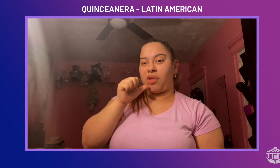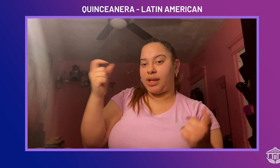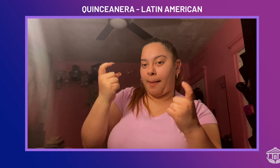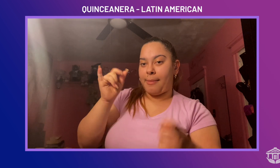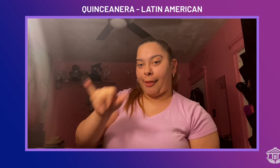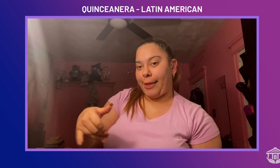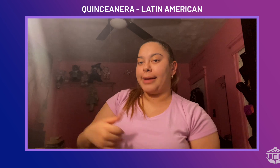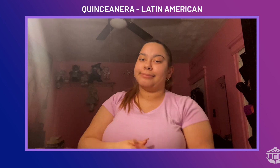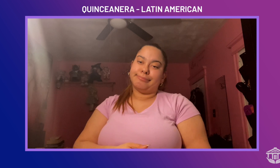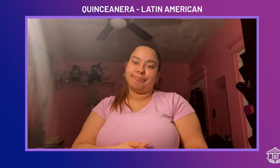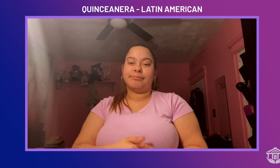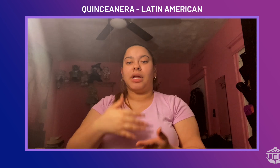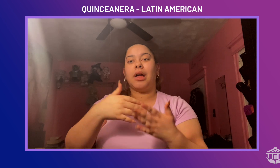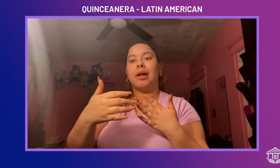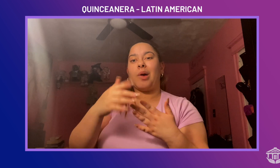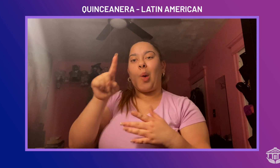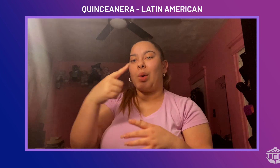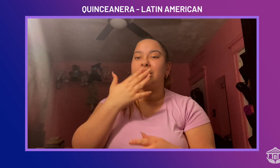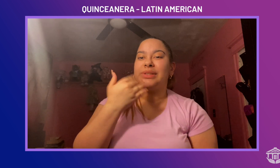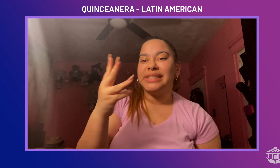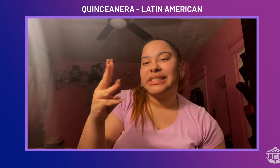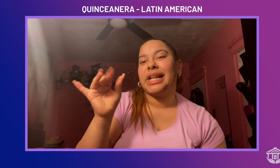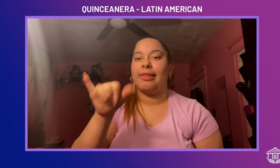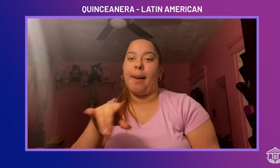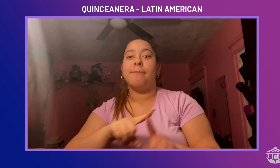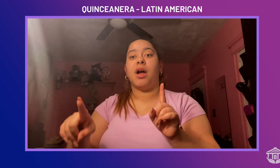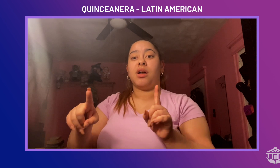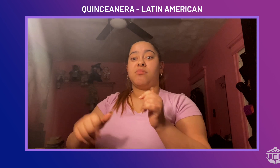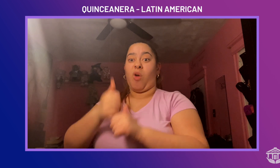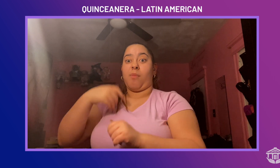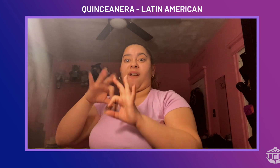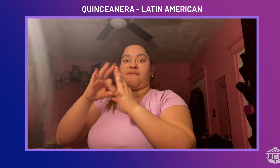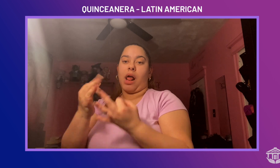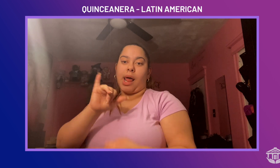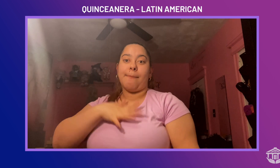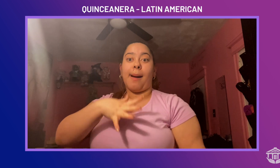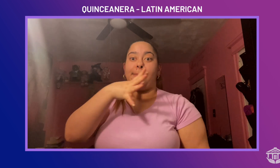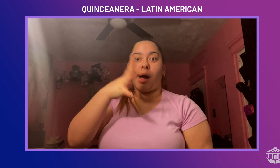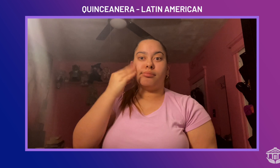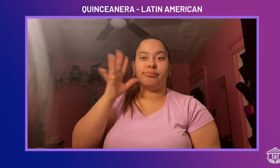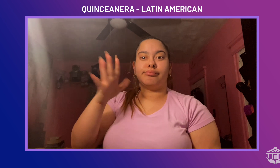quinceanera. For my immediate family, like my mom, back in the day when she was turning 15,